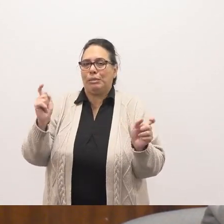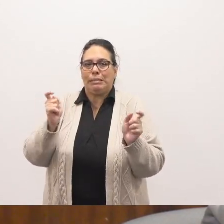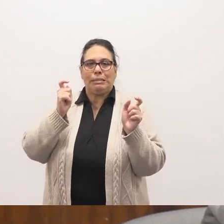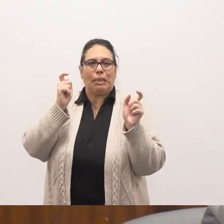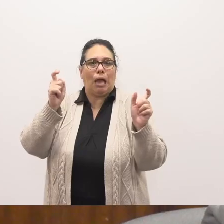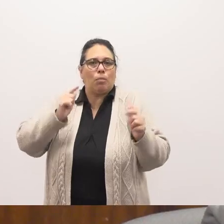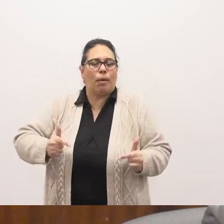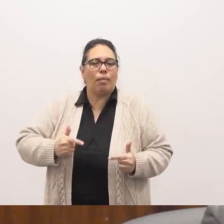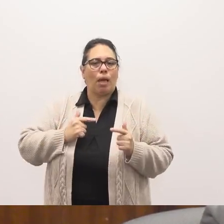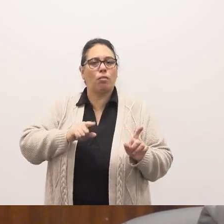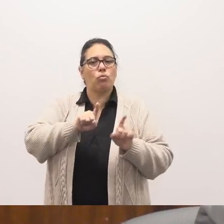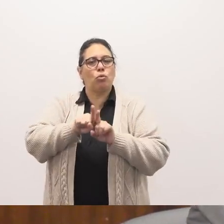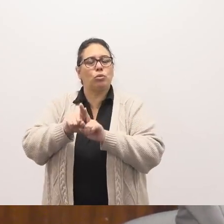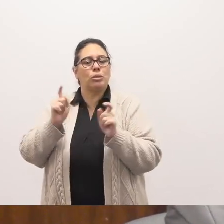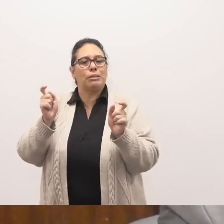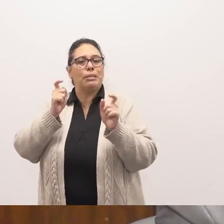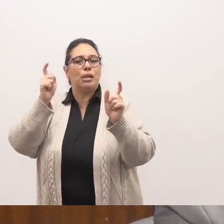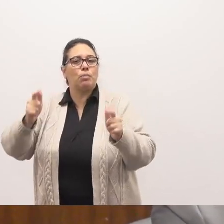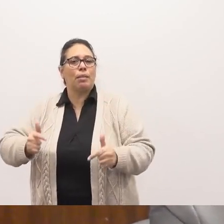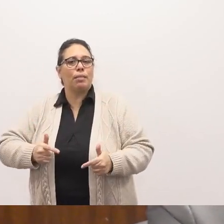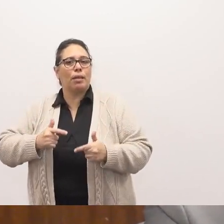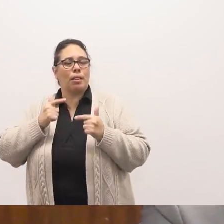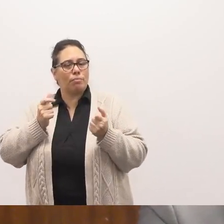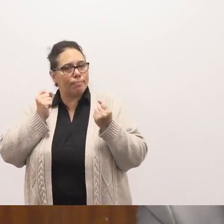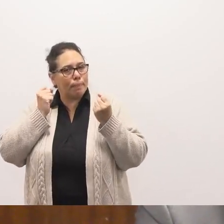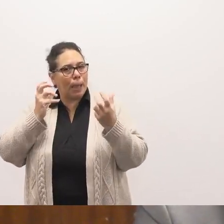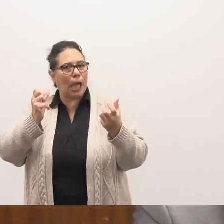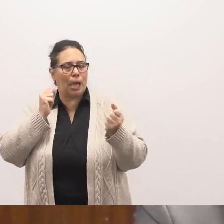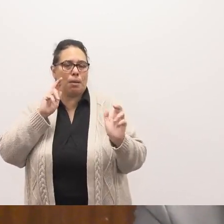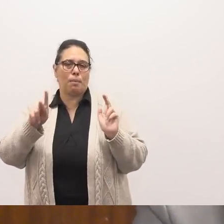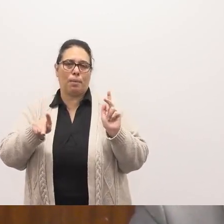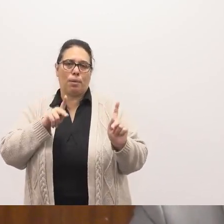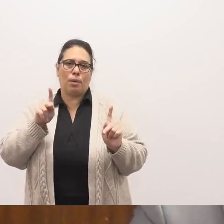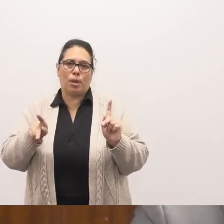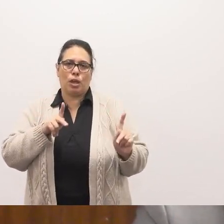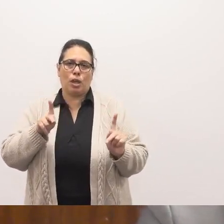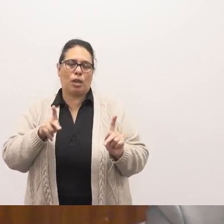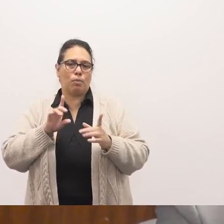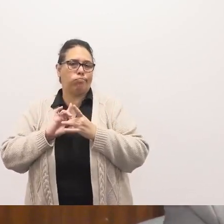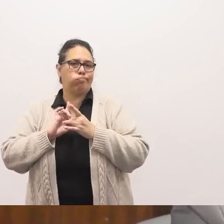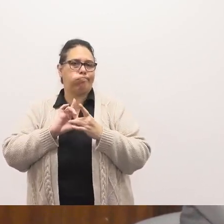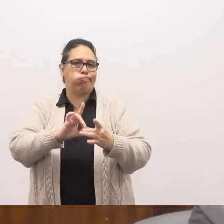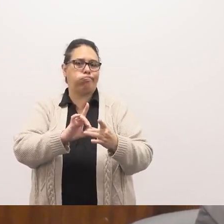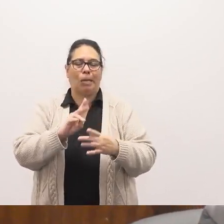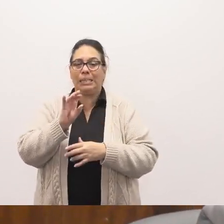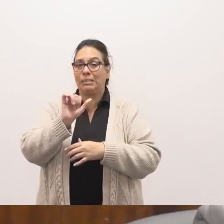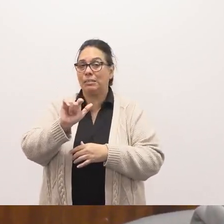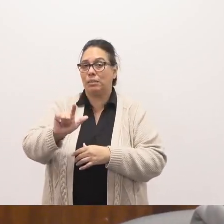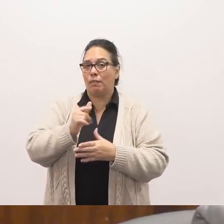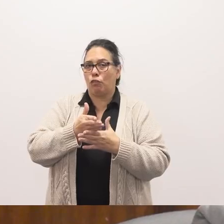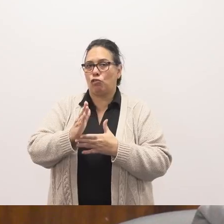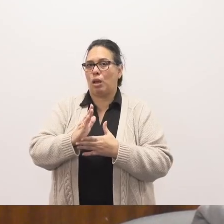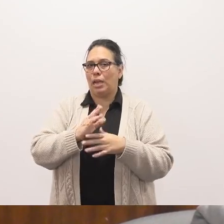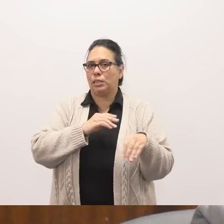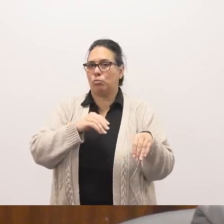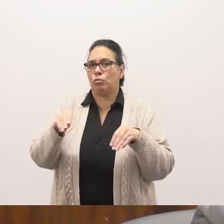but also celebrate the life of many of the folks who have been a part of the civil rights movement and to create environments where you can